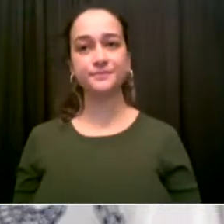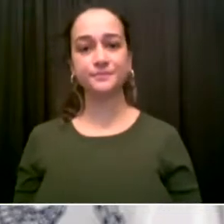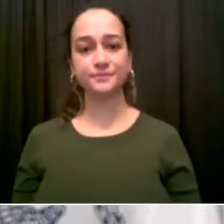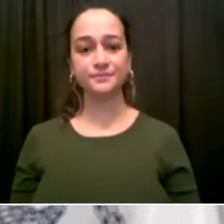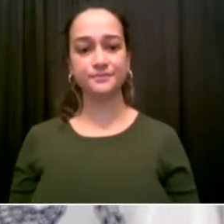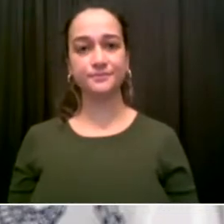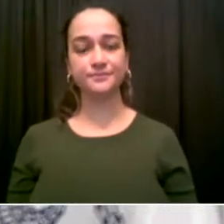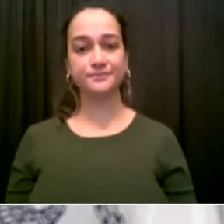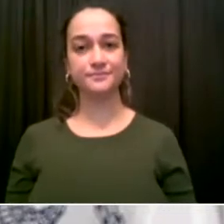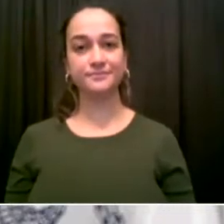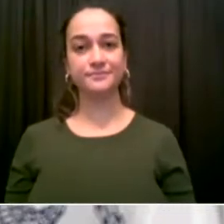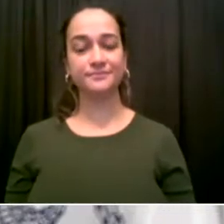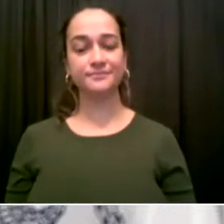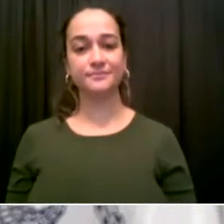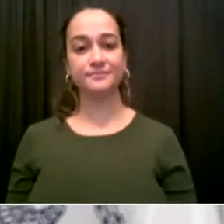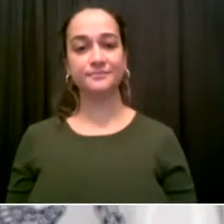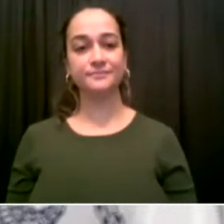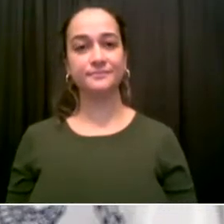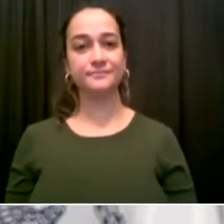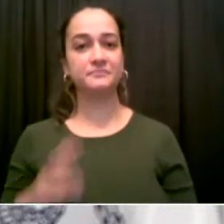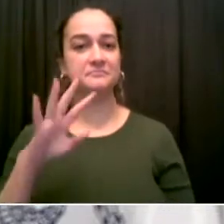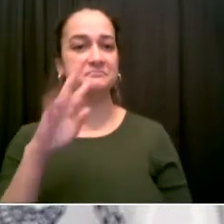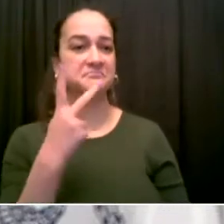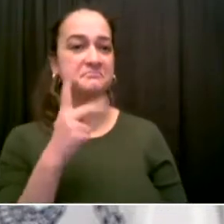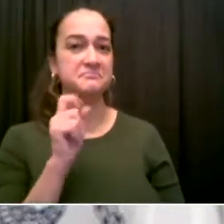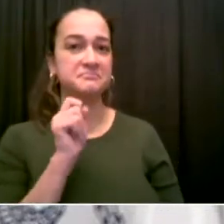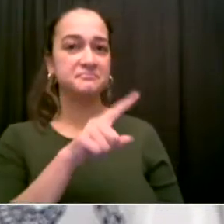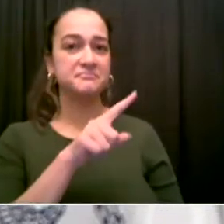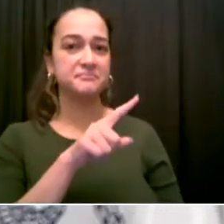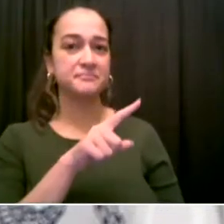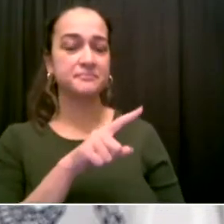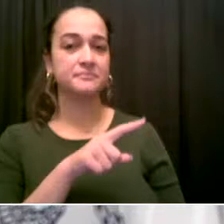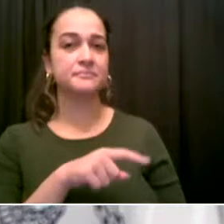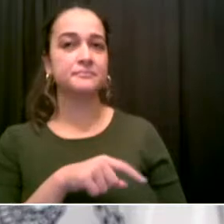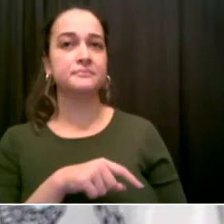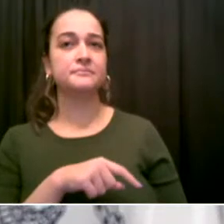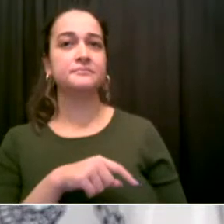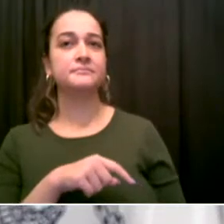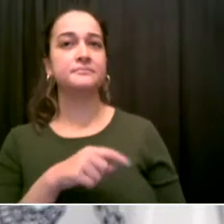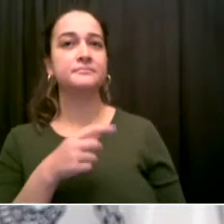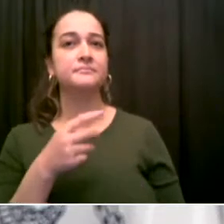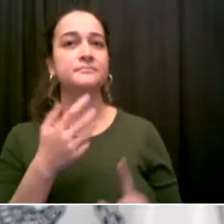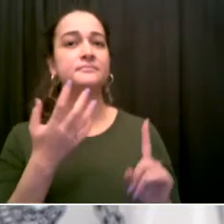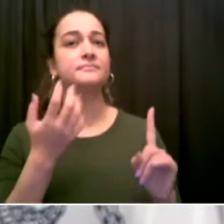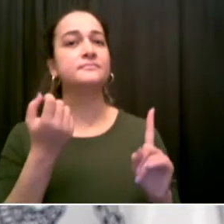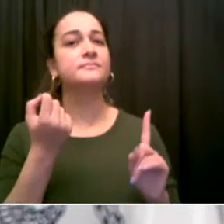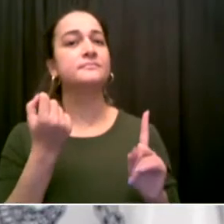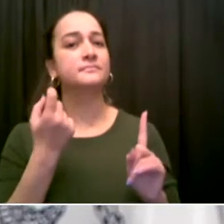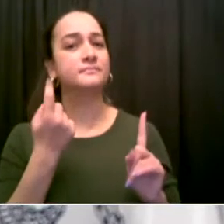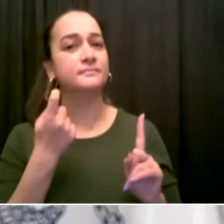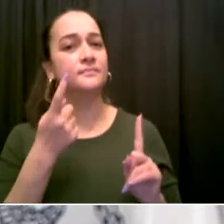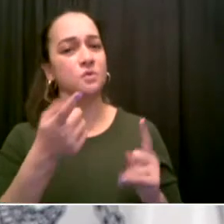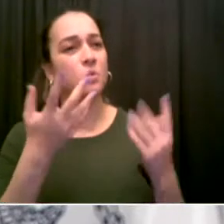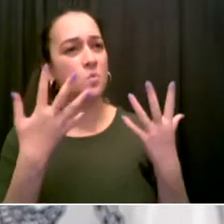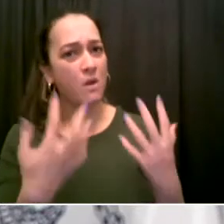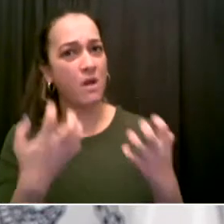THE STRATEGIES, THERE IS NO DOUBT THAT IT WOS.RK GO AHEAD. Reporter: YOU WANT MORE PEOPLE TO TAKE THE